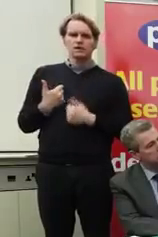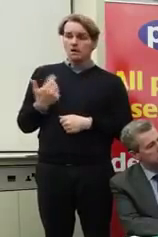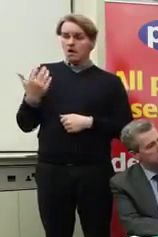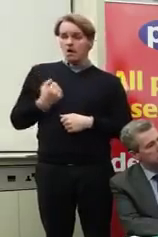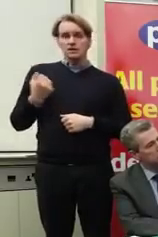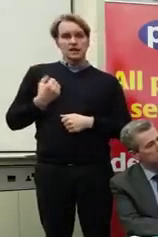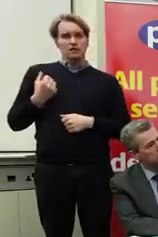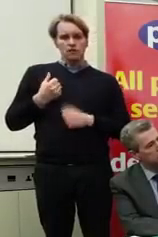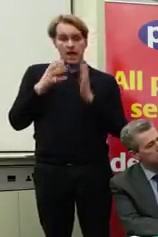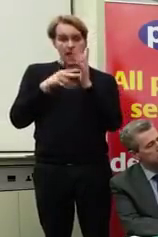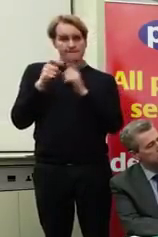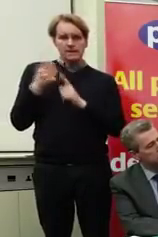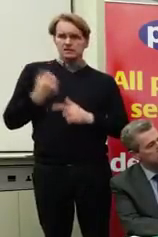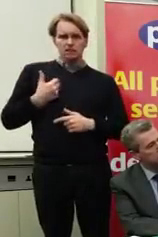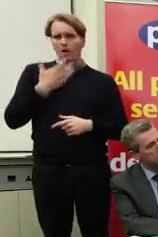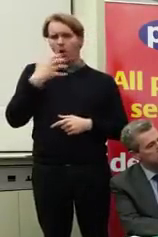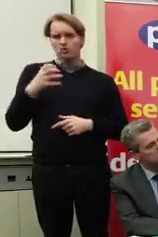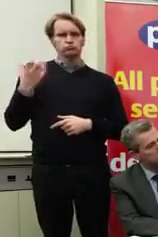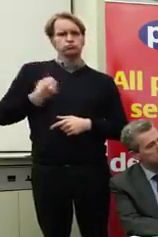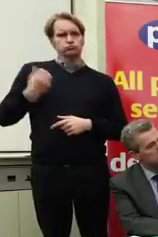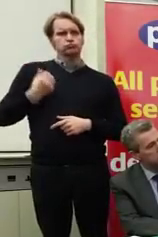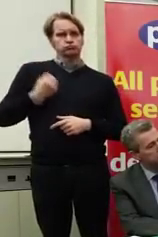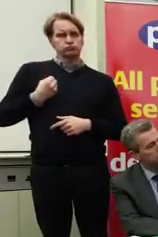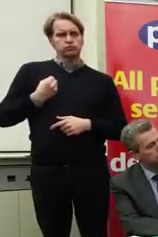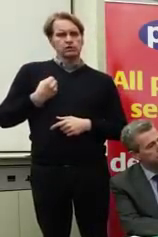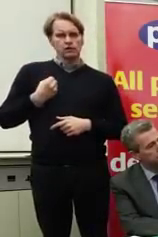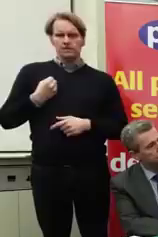a really good salary, when they're talking about the pay or conditions of